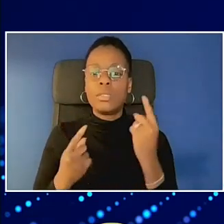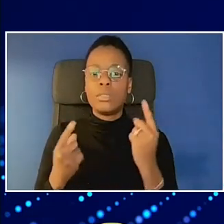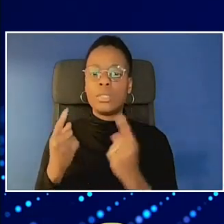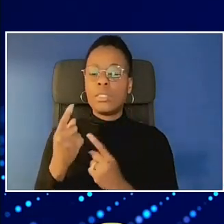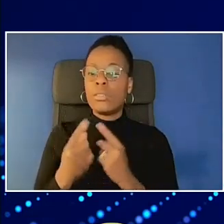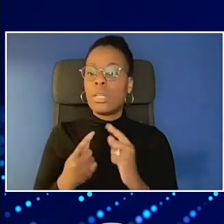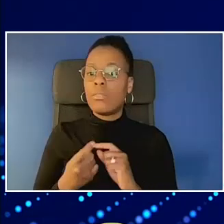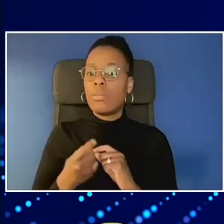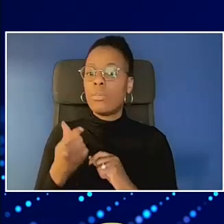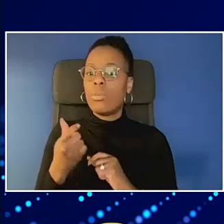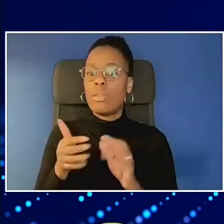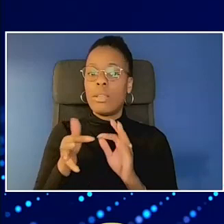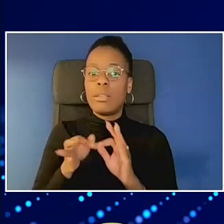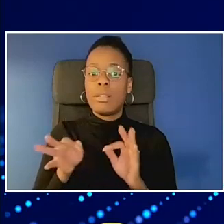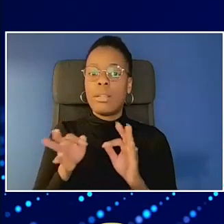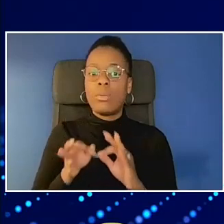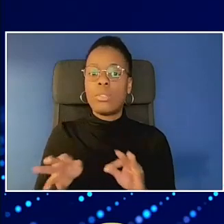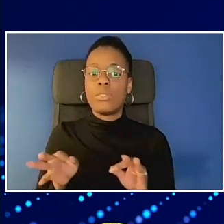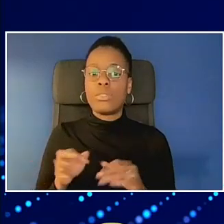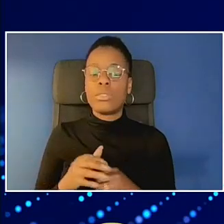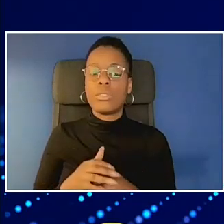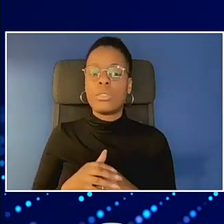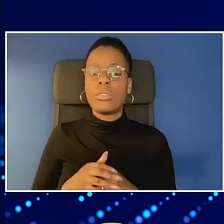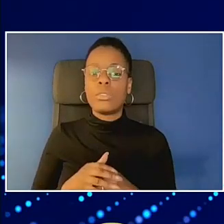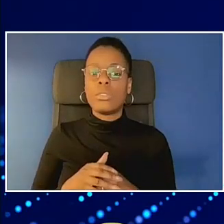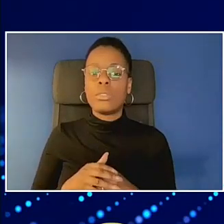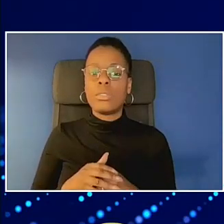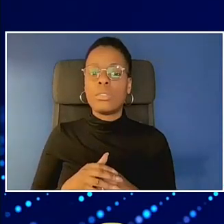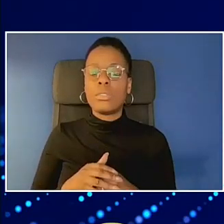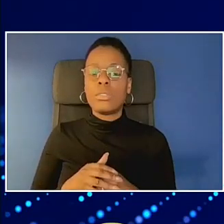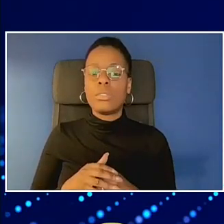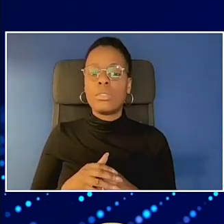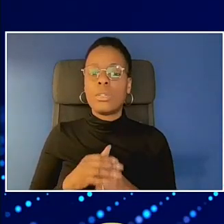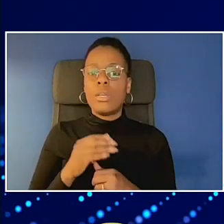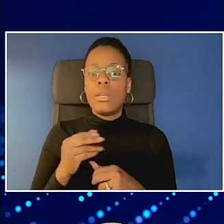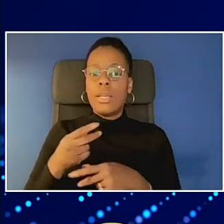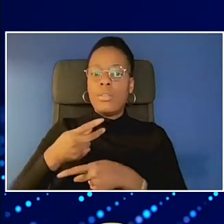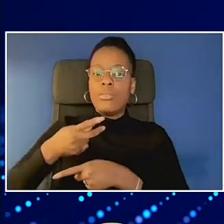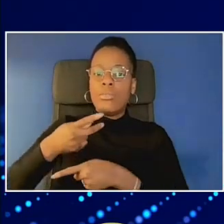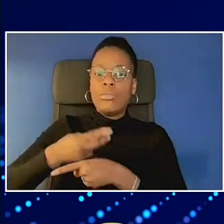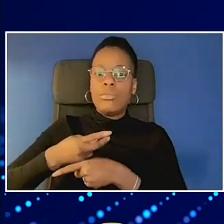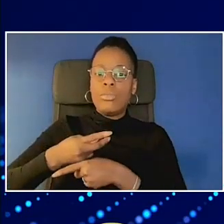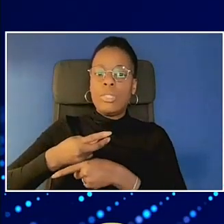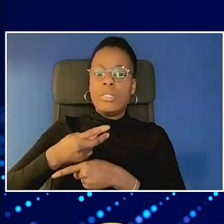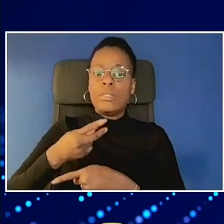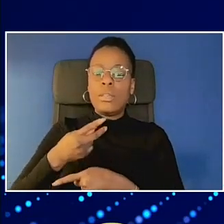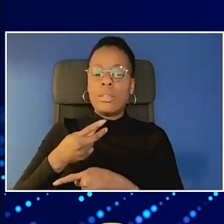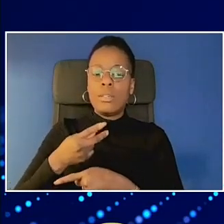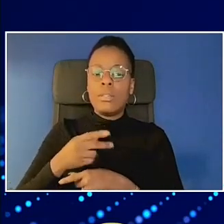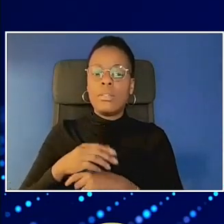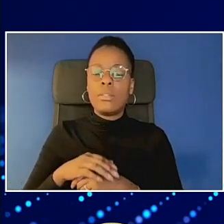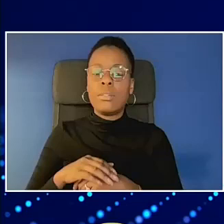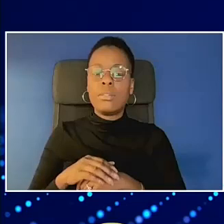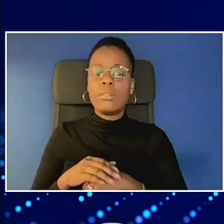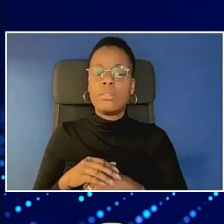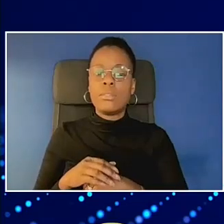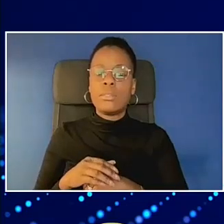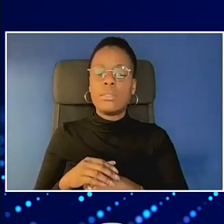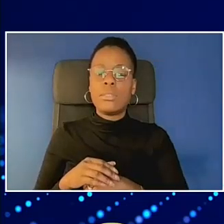language and retaining what is in three,